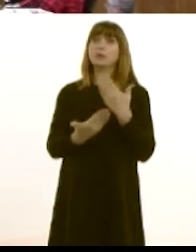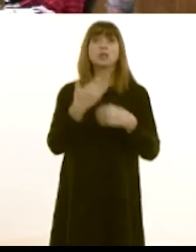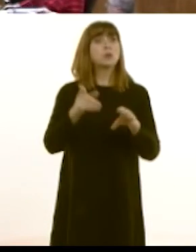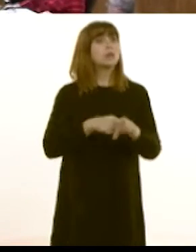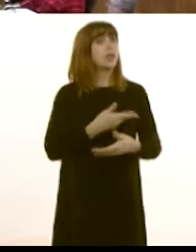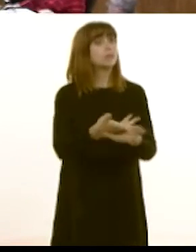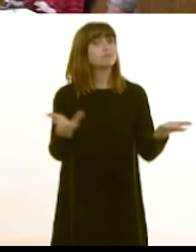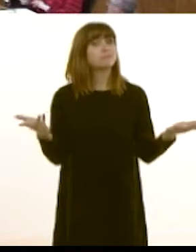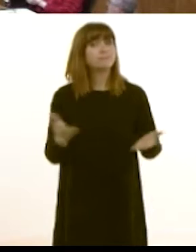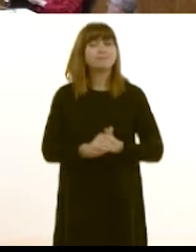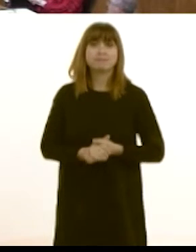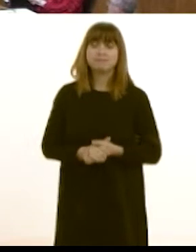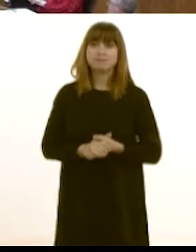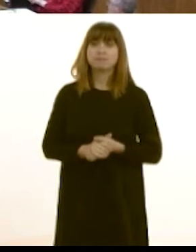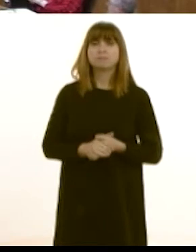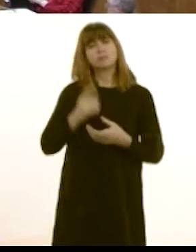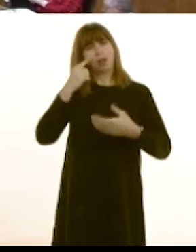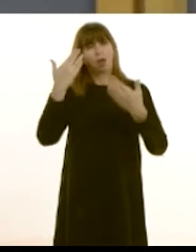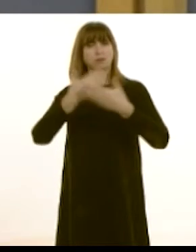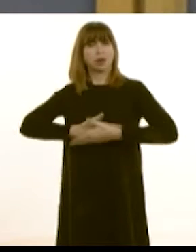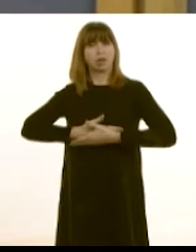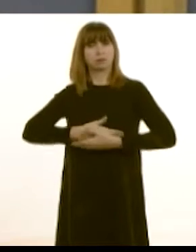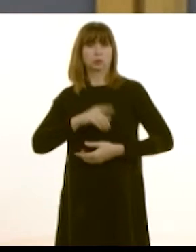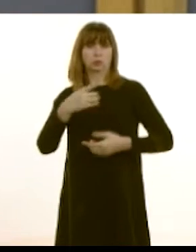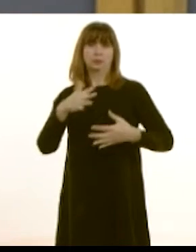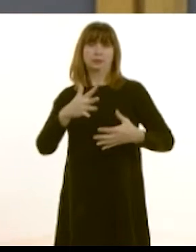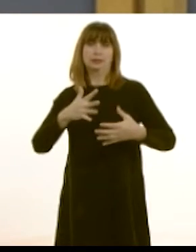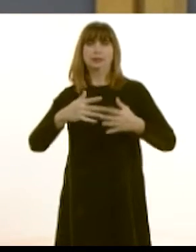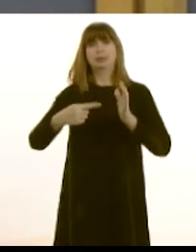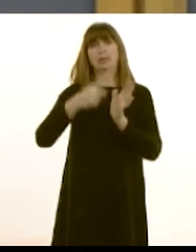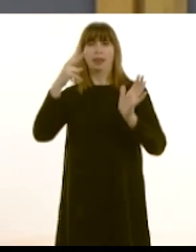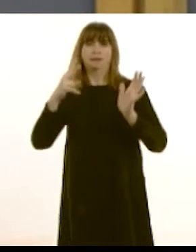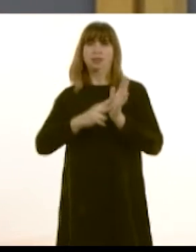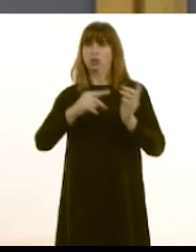Leanne Wood: First Minister, last night you participated in the first major public debate